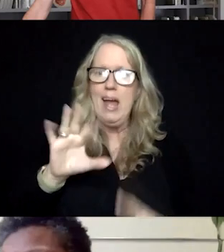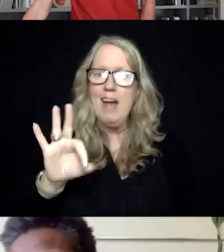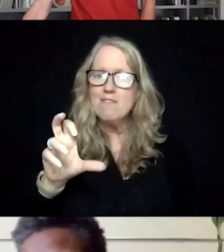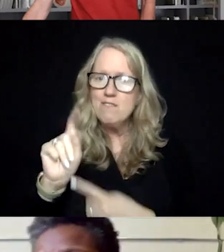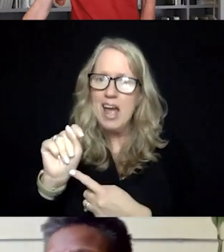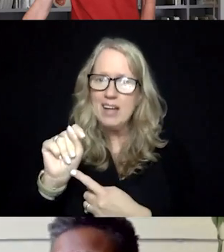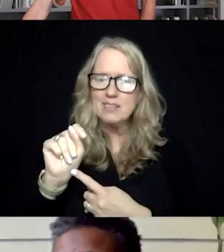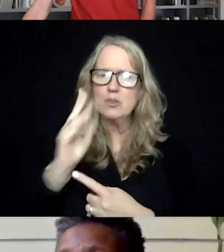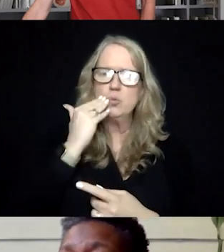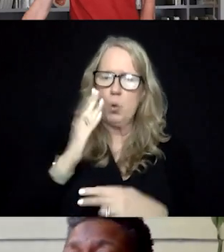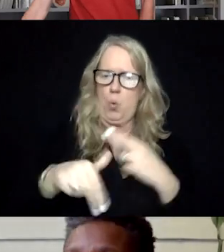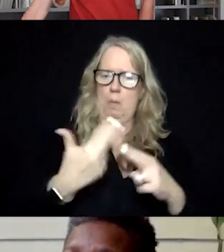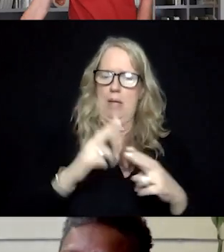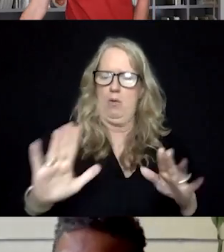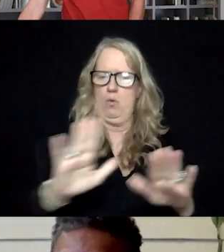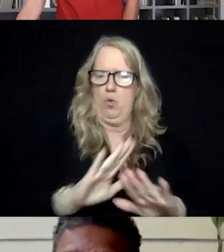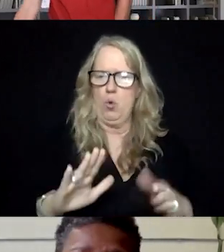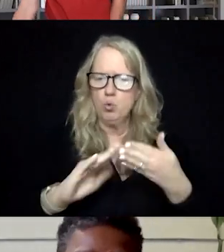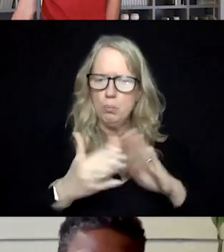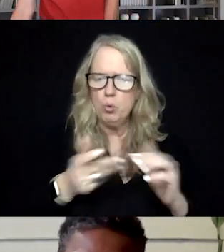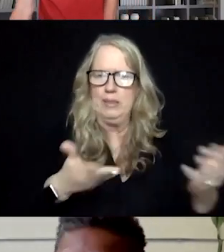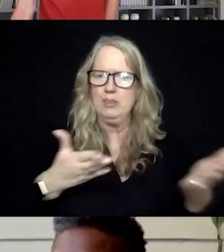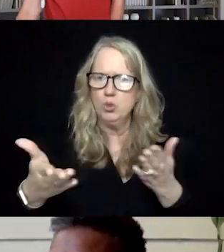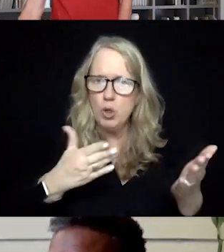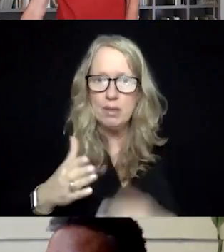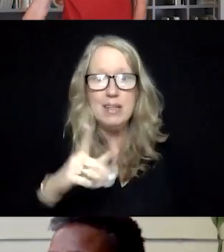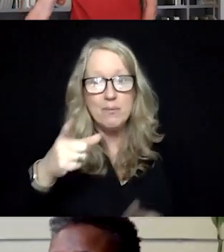ABOUT THE COMMUNITIES THEY SERVE. DOES THE COMMUNITY CHOOSE TO SOLVE